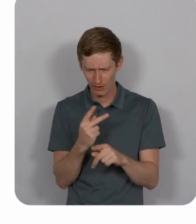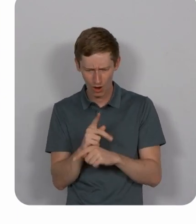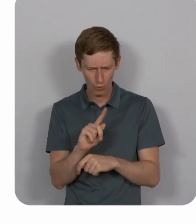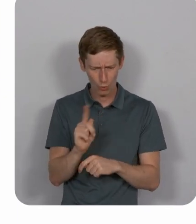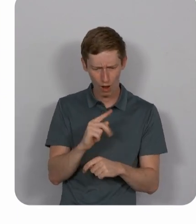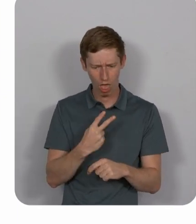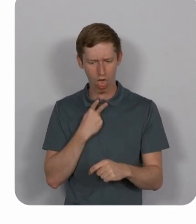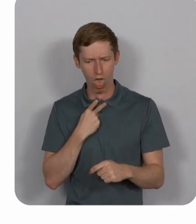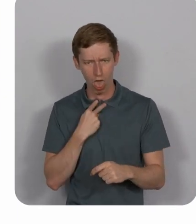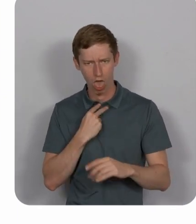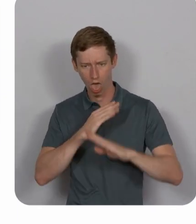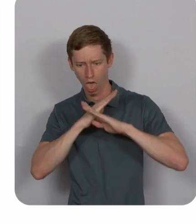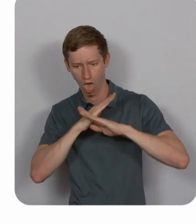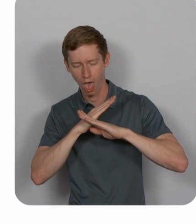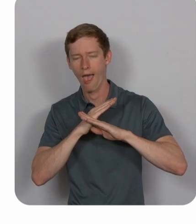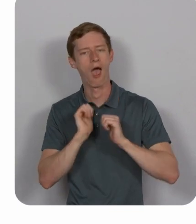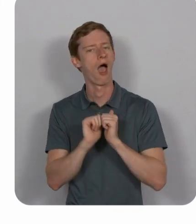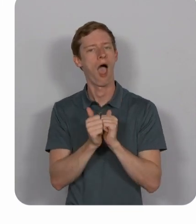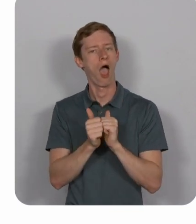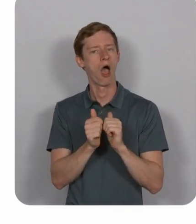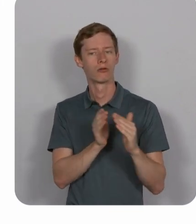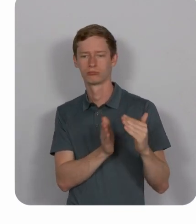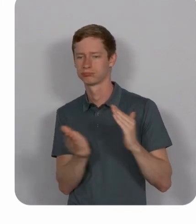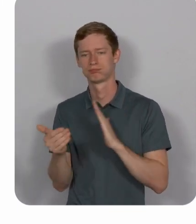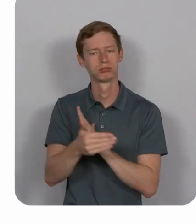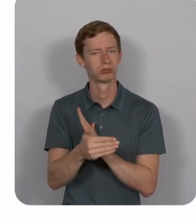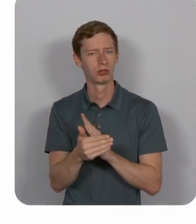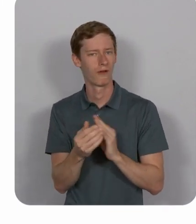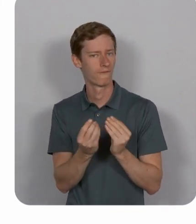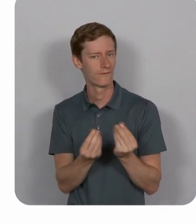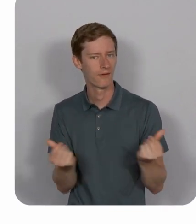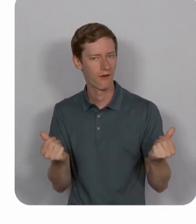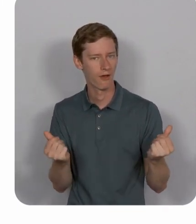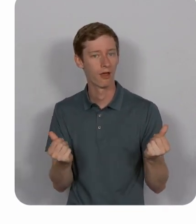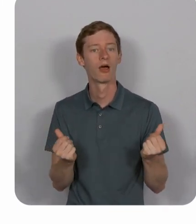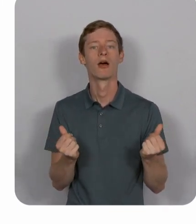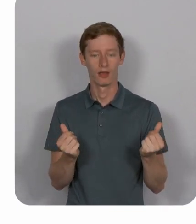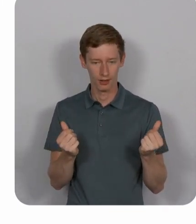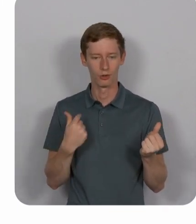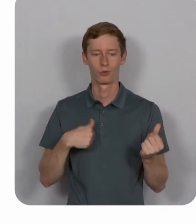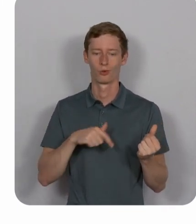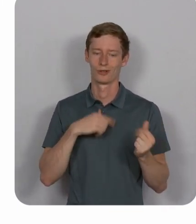And over the past months, the team has worked to start supporting automated testing.